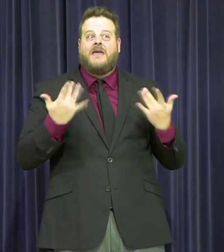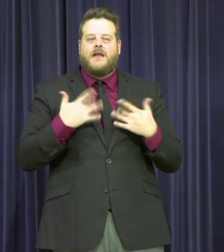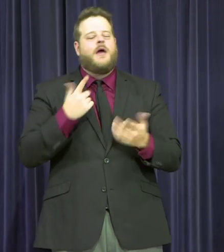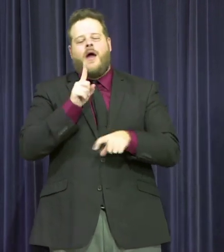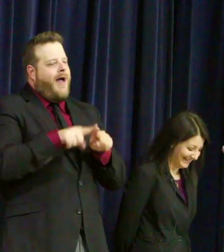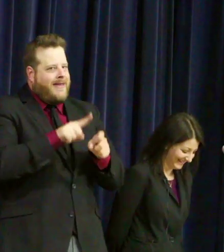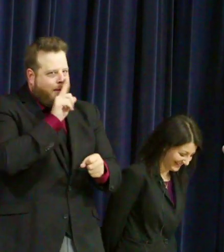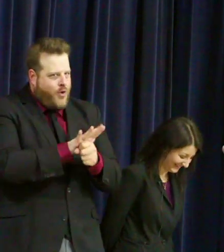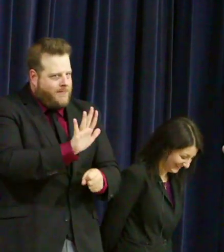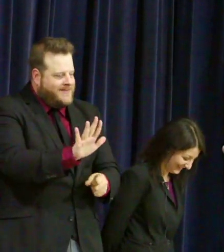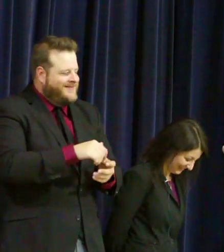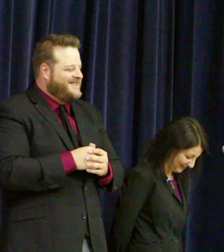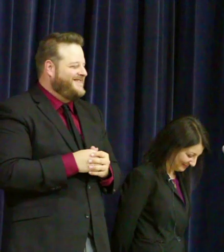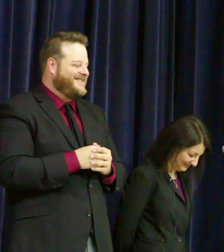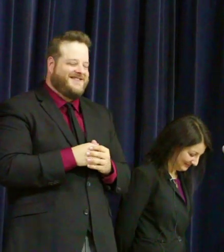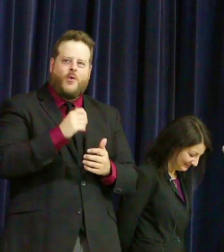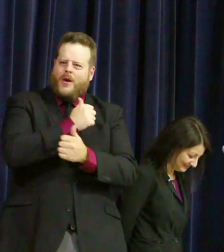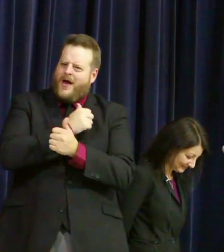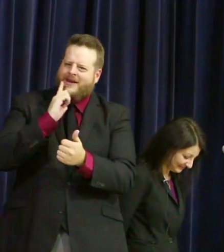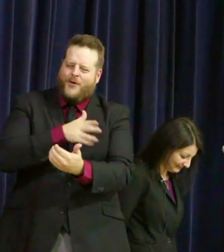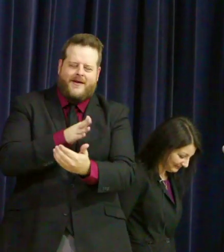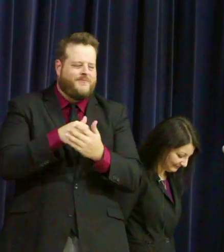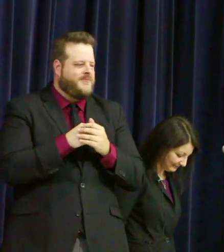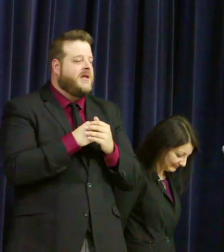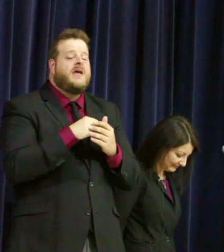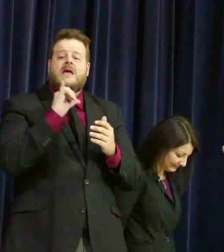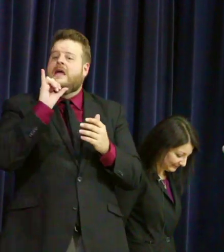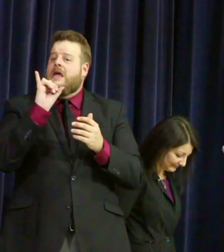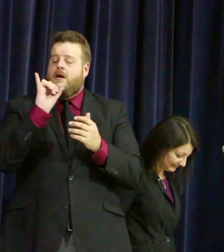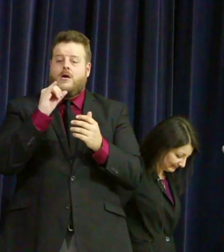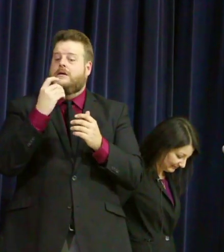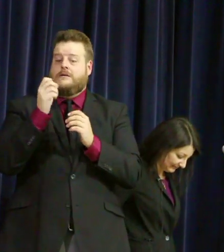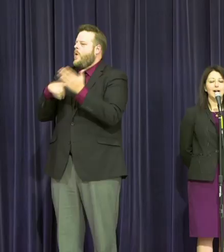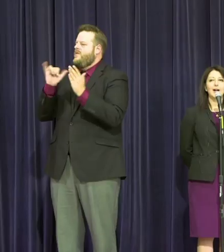If you could master a skill that you don't currently have right now, what would it be?